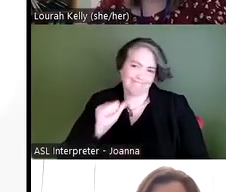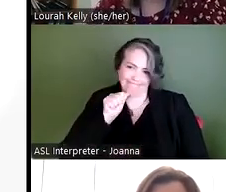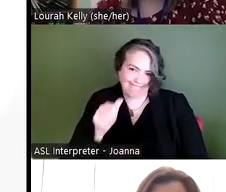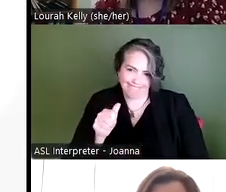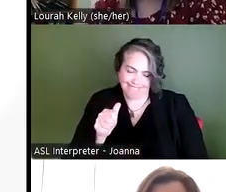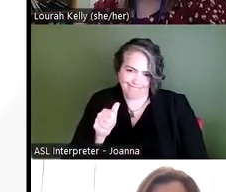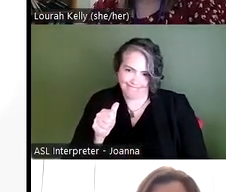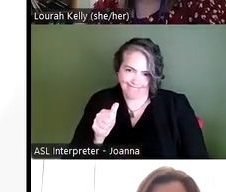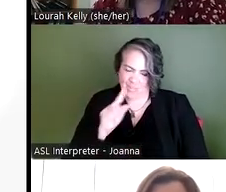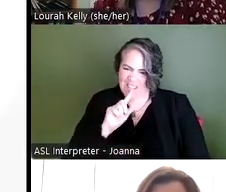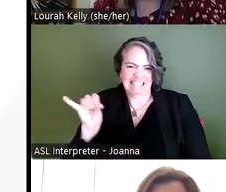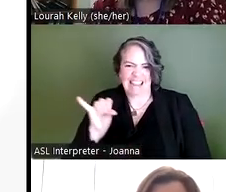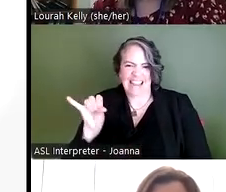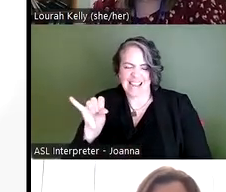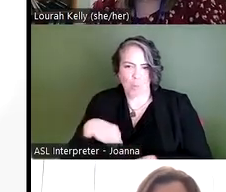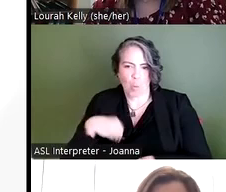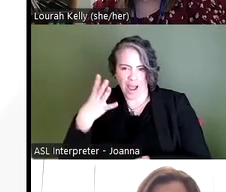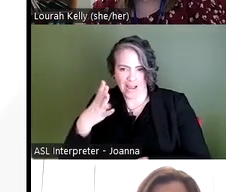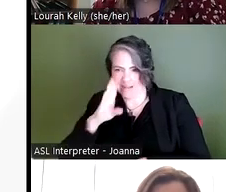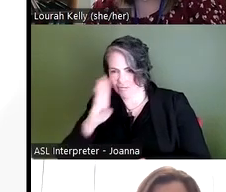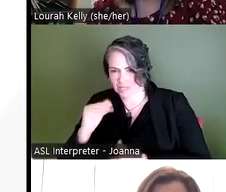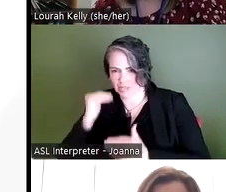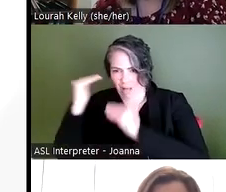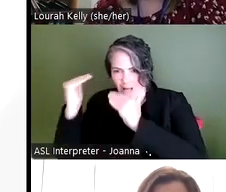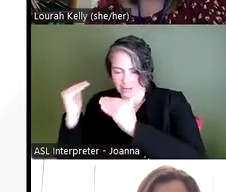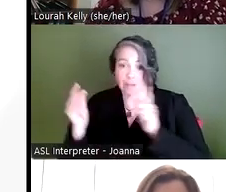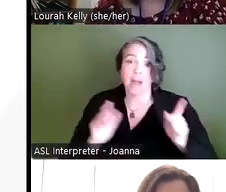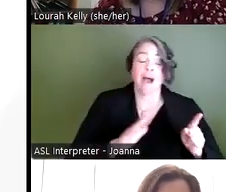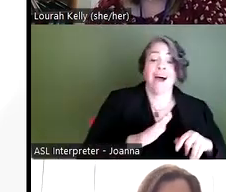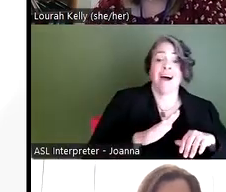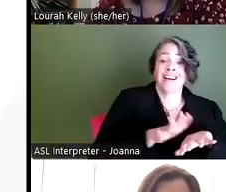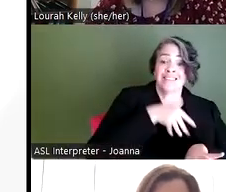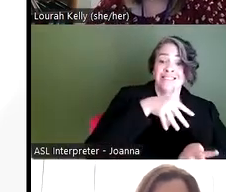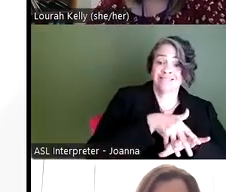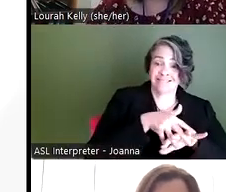heterosexual adults. But native lesbian, gay, bisexual groups are similarly higher